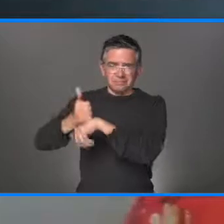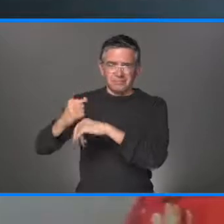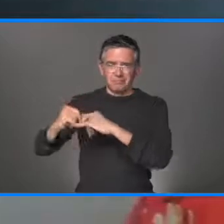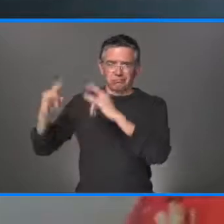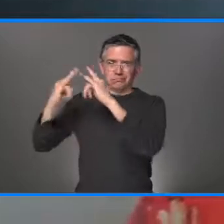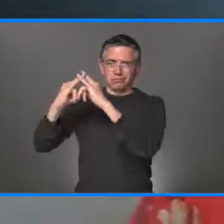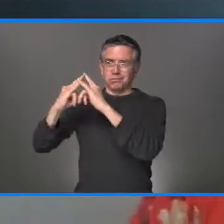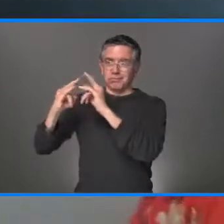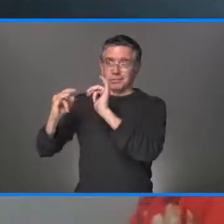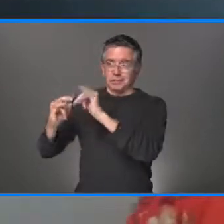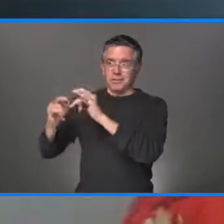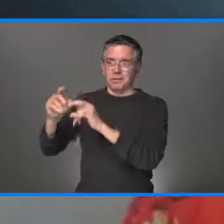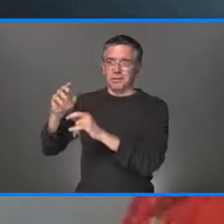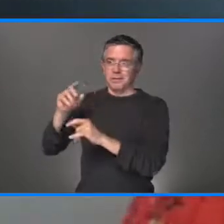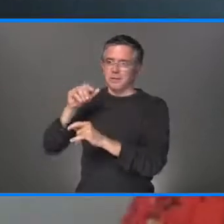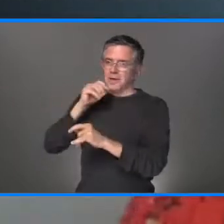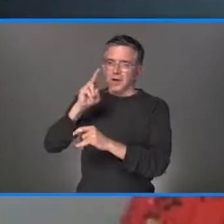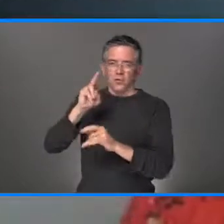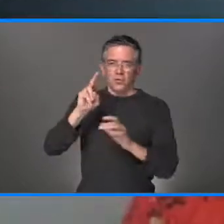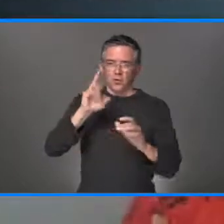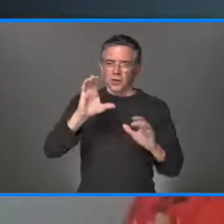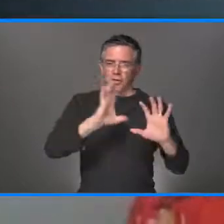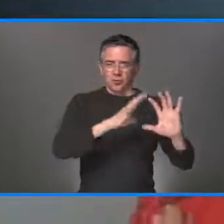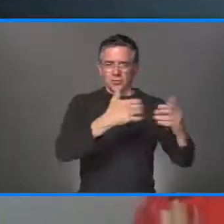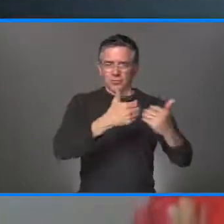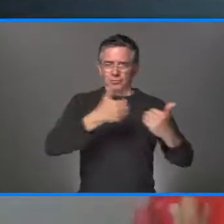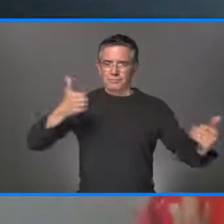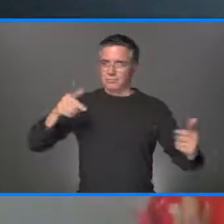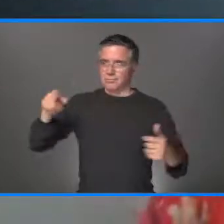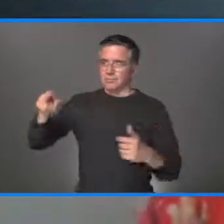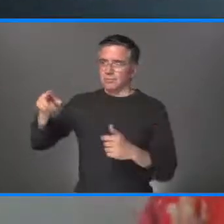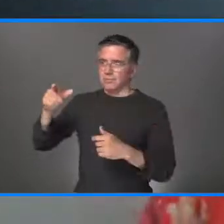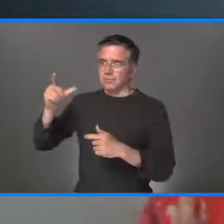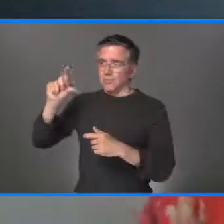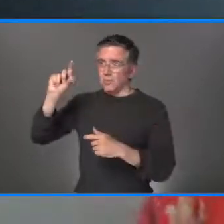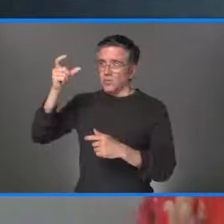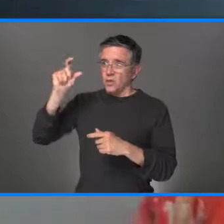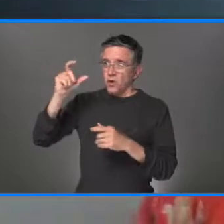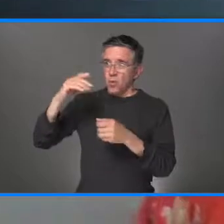and we had an open vial of vaccine and needed, you know, a couple more people to get doses